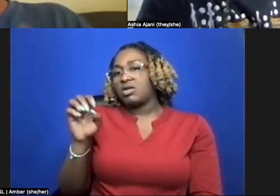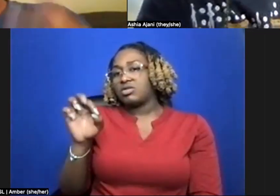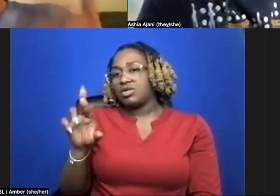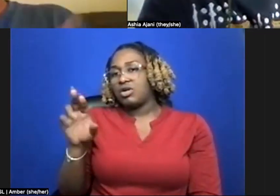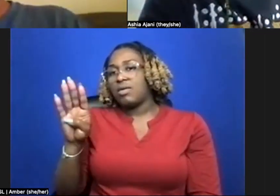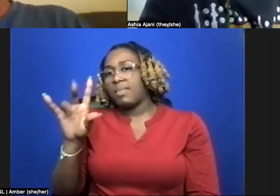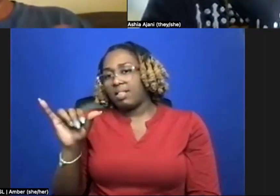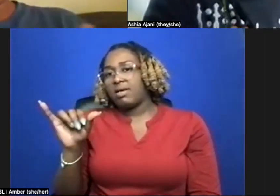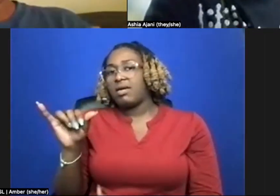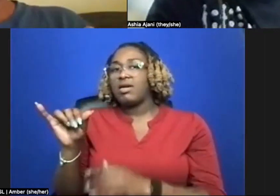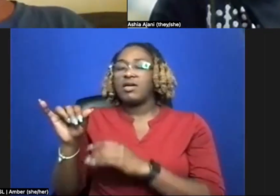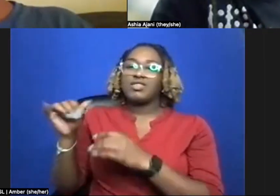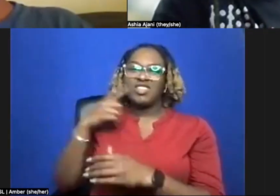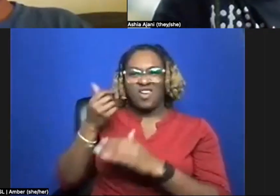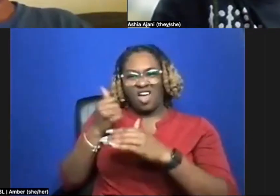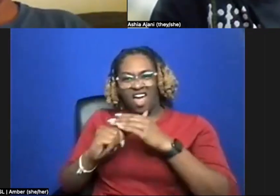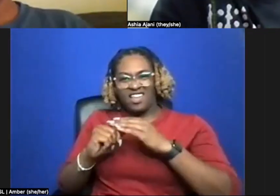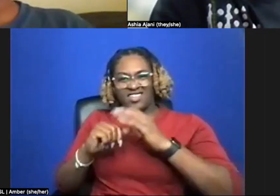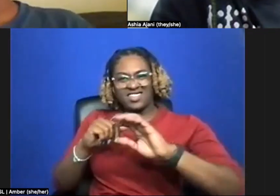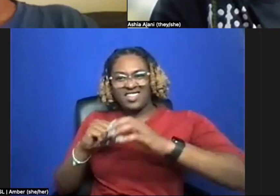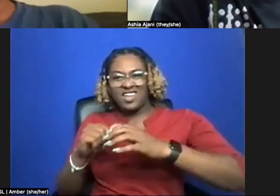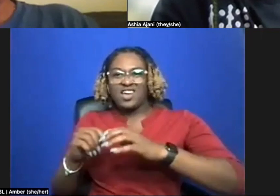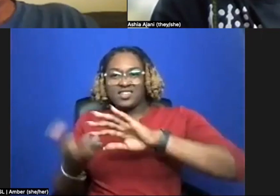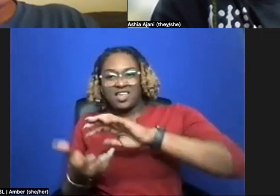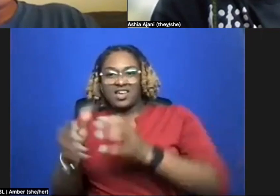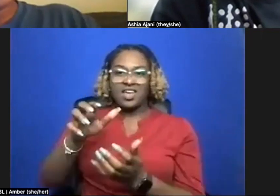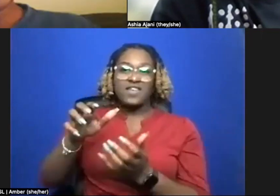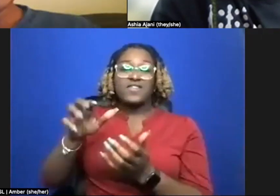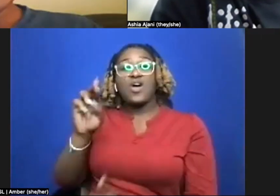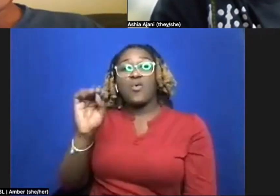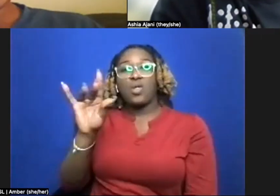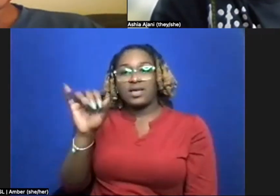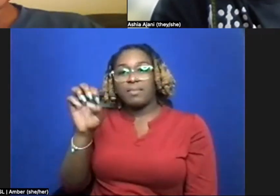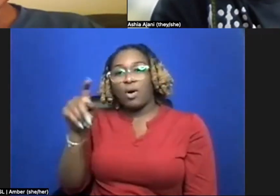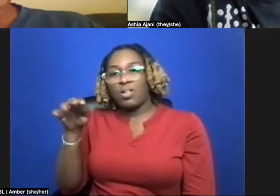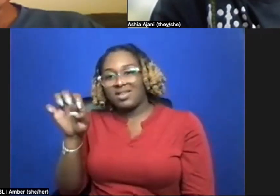Rolly-polly. The underbelly of knowledge is the underbelly of our world. So, thank you for that.